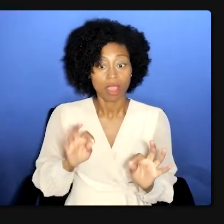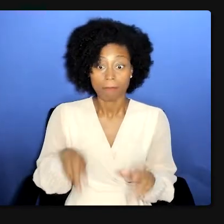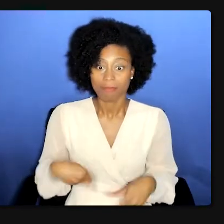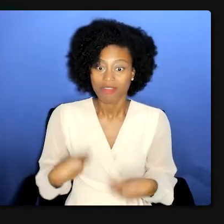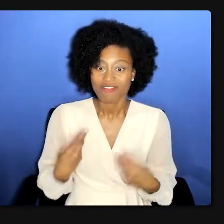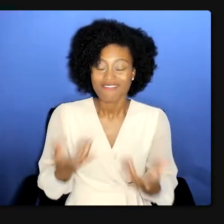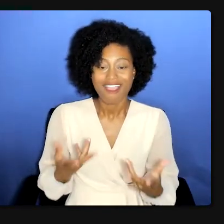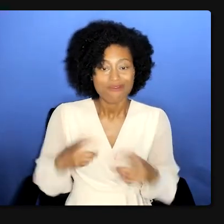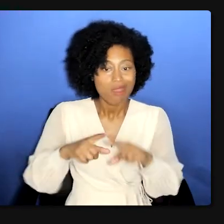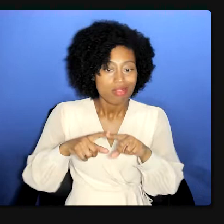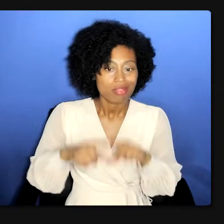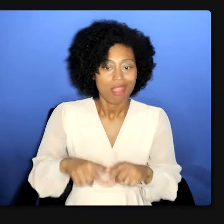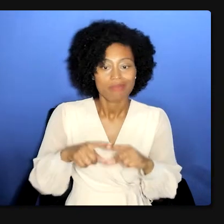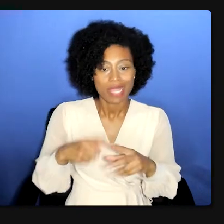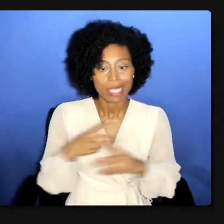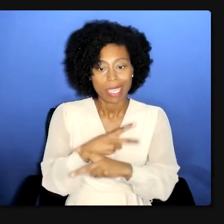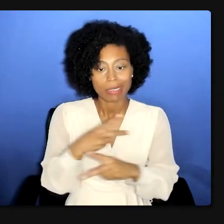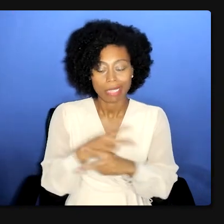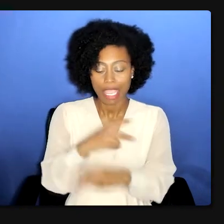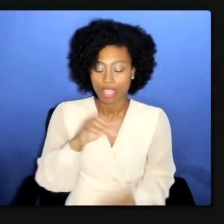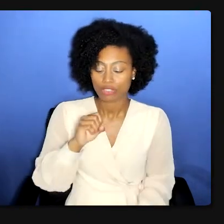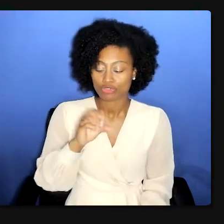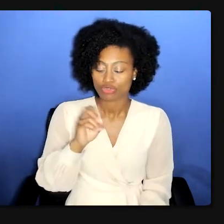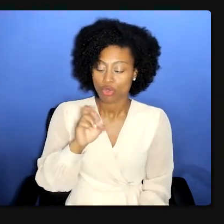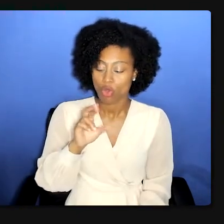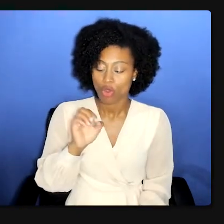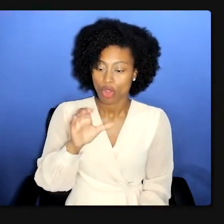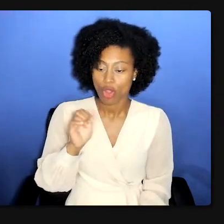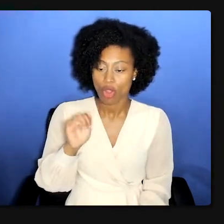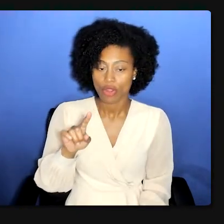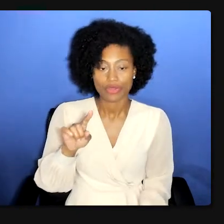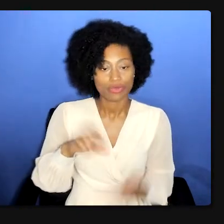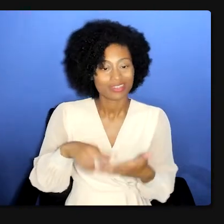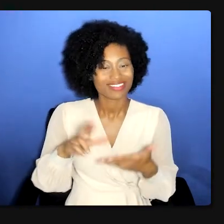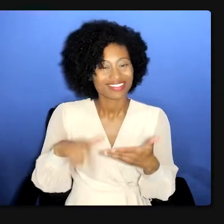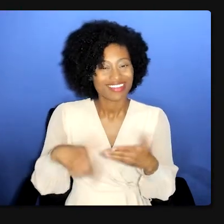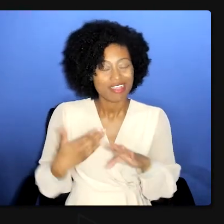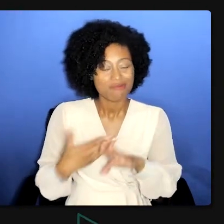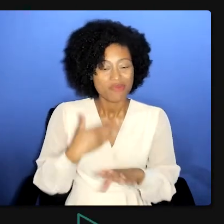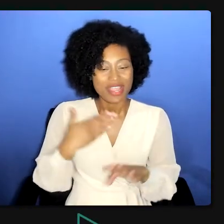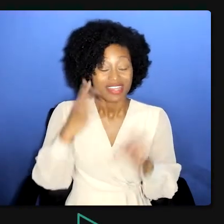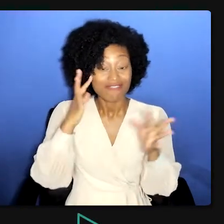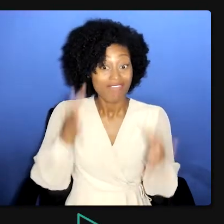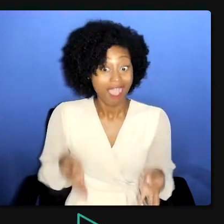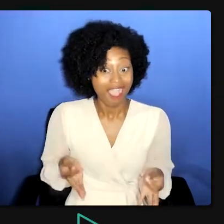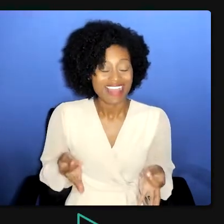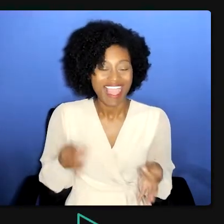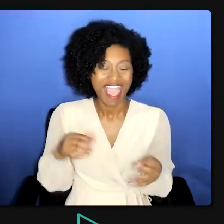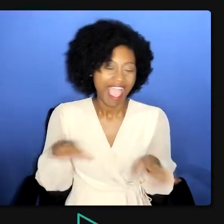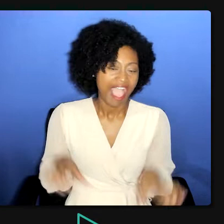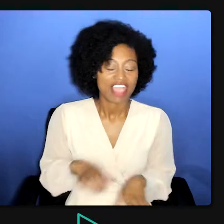We provide reliably calculated scorecard results with pre-defined actionable metrics.